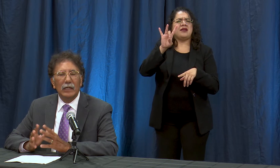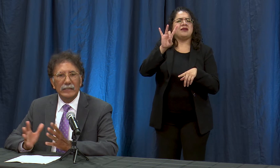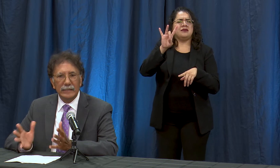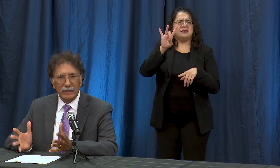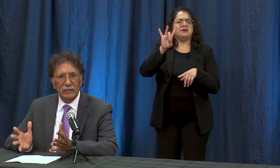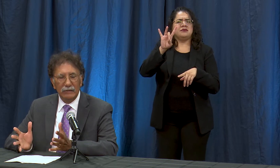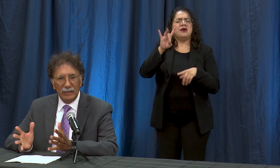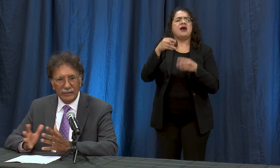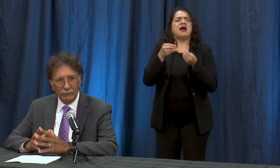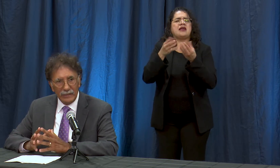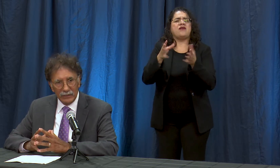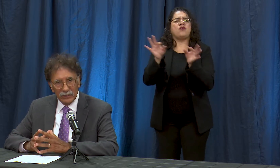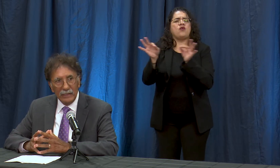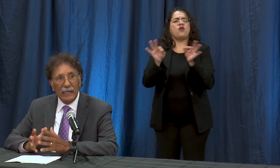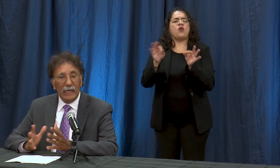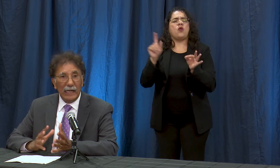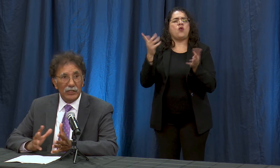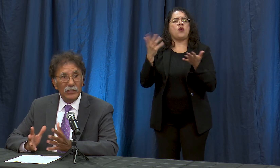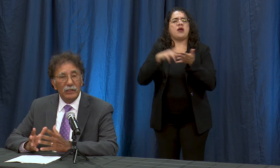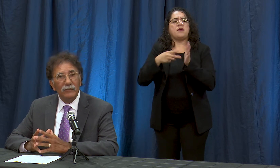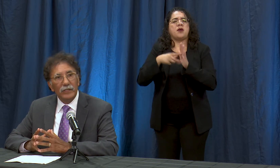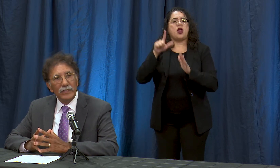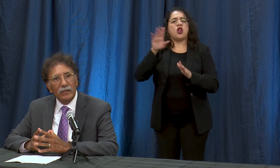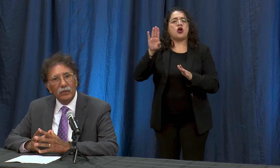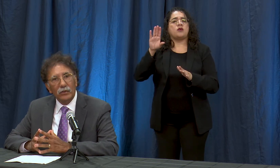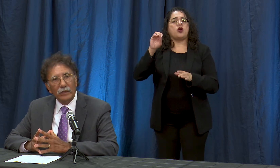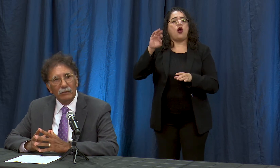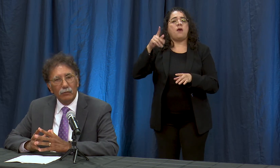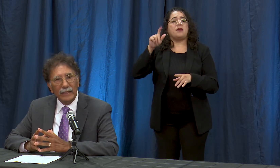context to what that means - last year for the second quarter there were blank